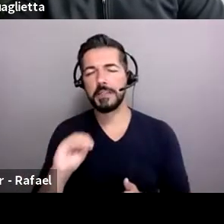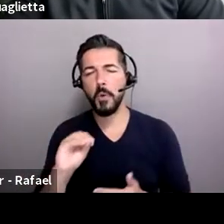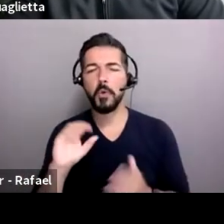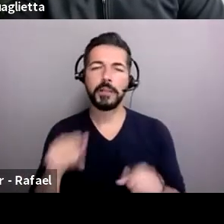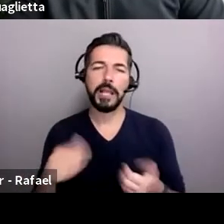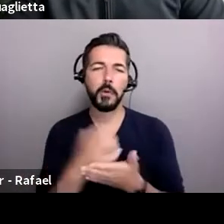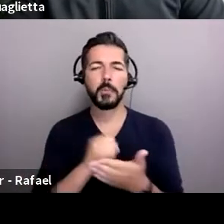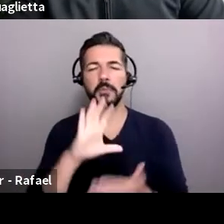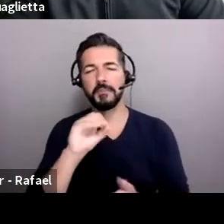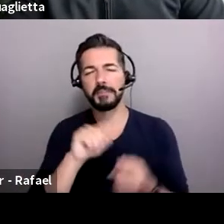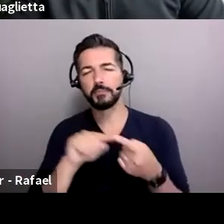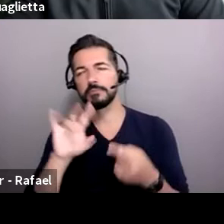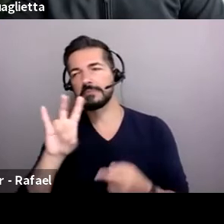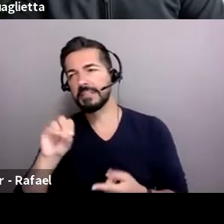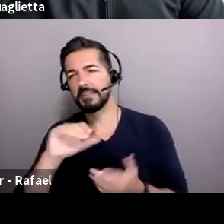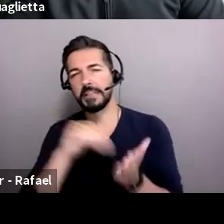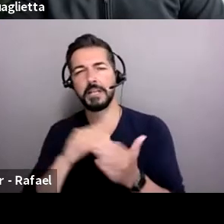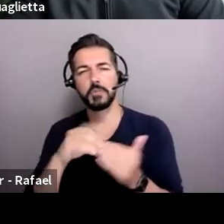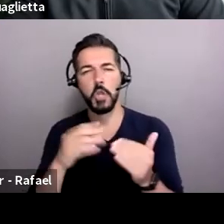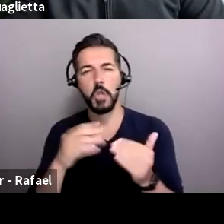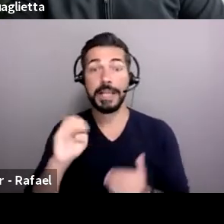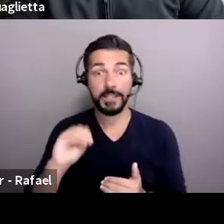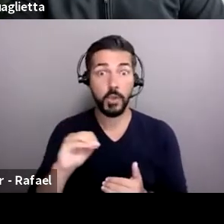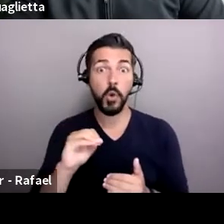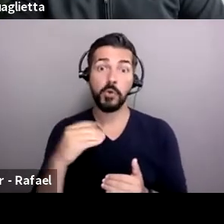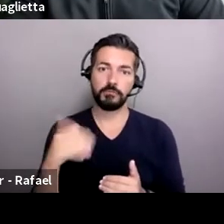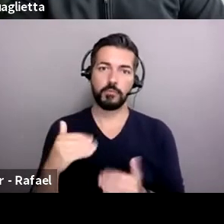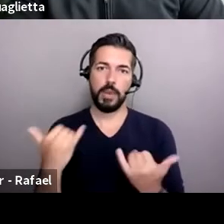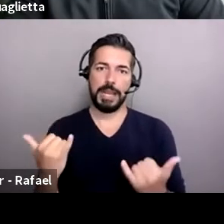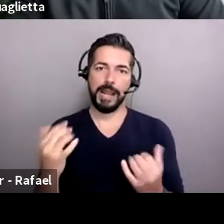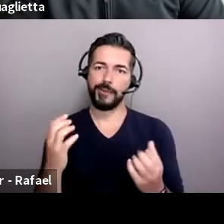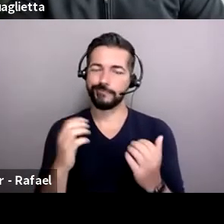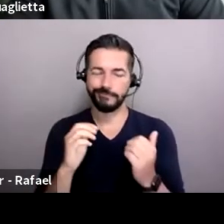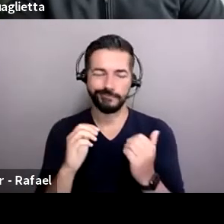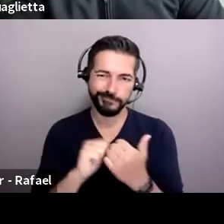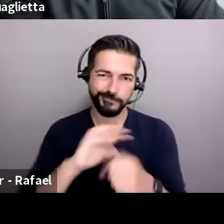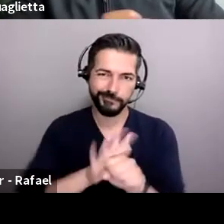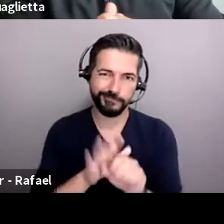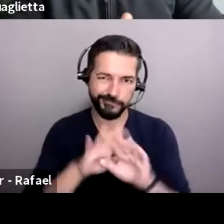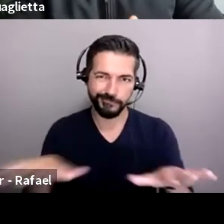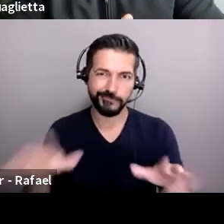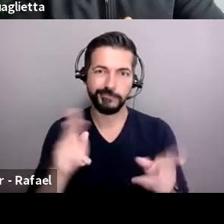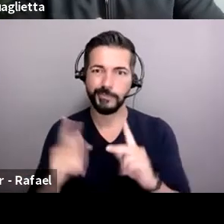And then I think SEOs in such high demand right now with the pandemic people going from brick and mortar moving over